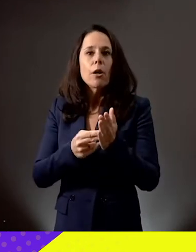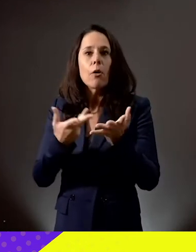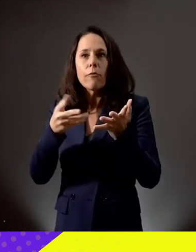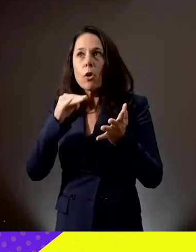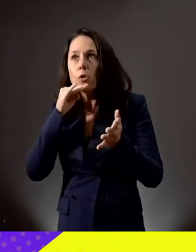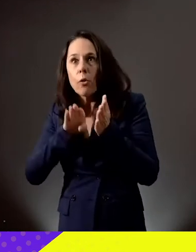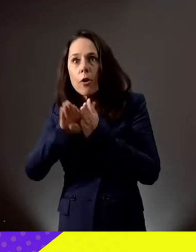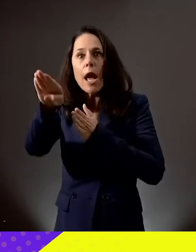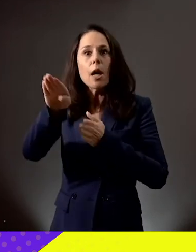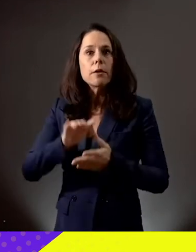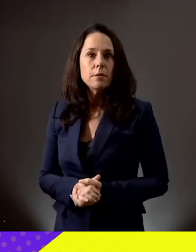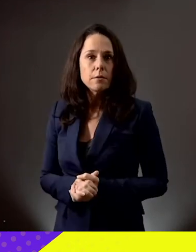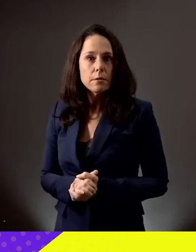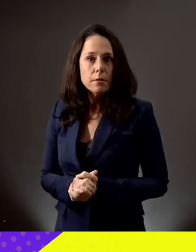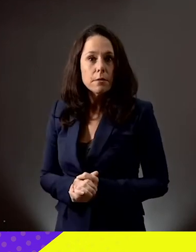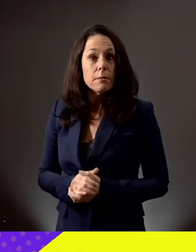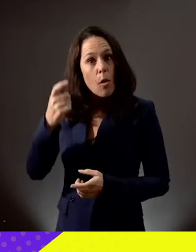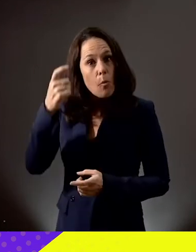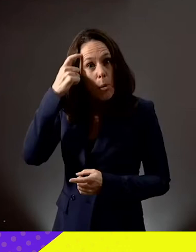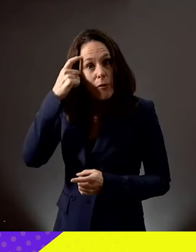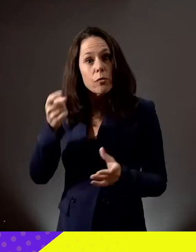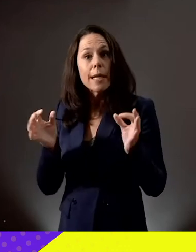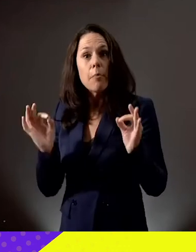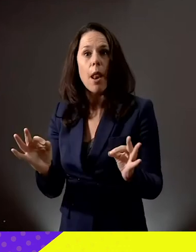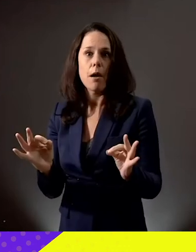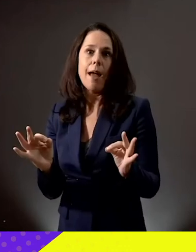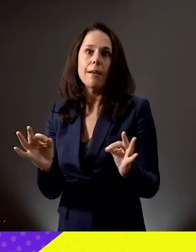Because awareness is important, but knowledge is too.